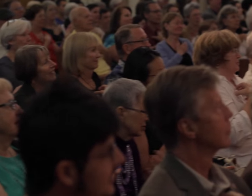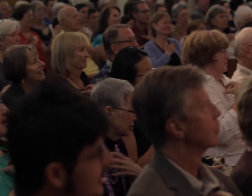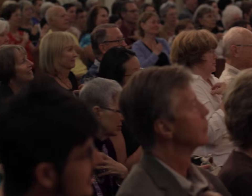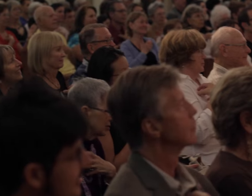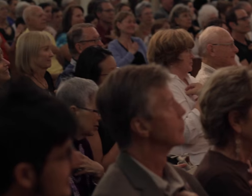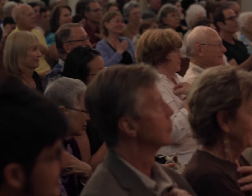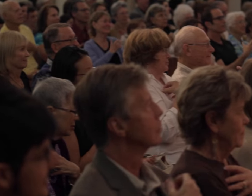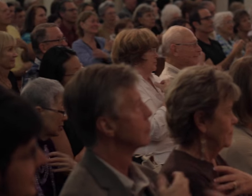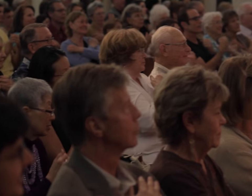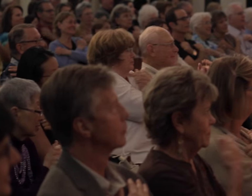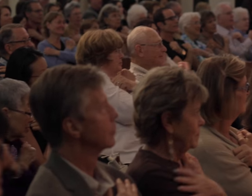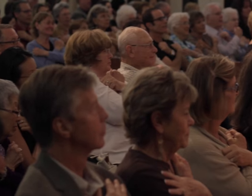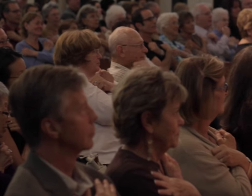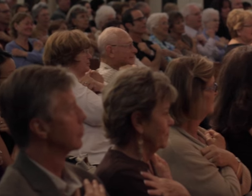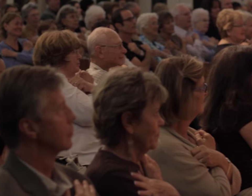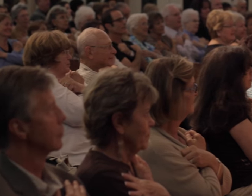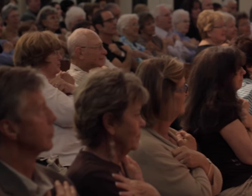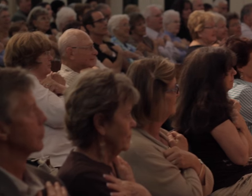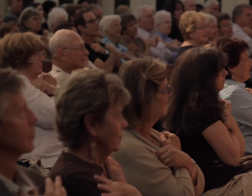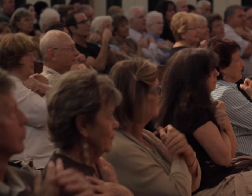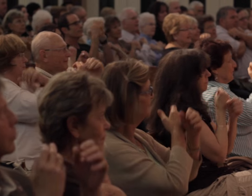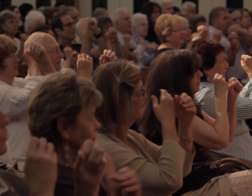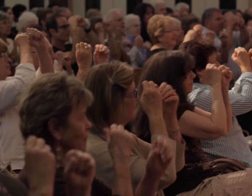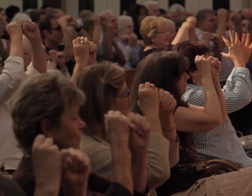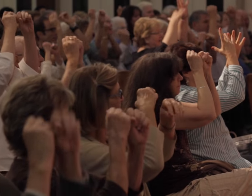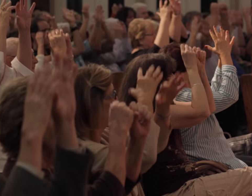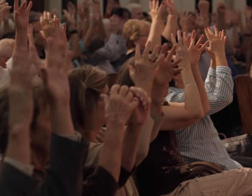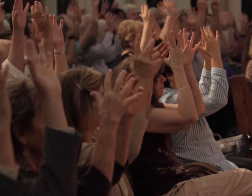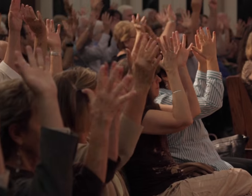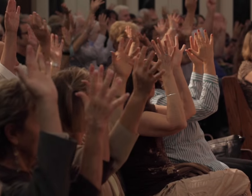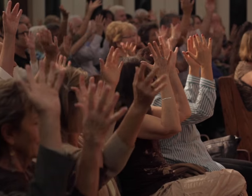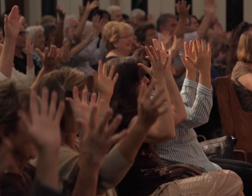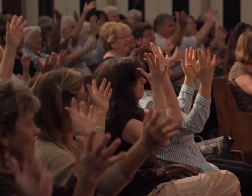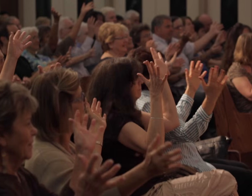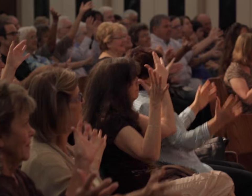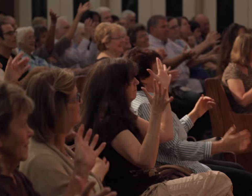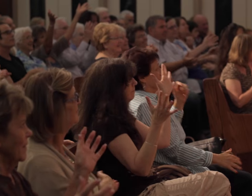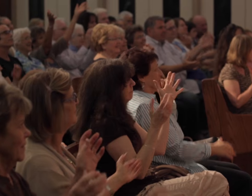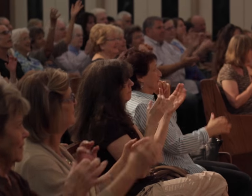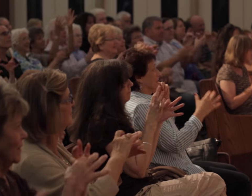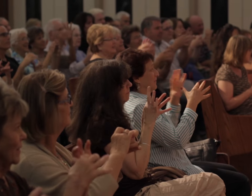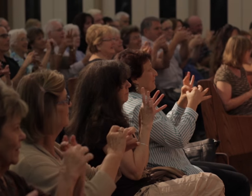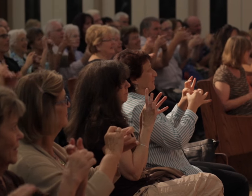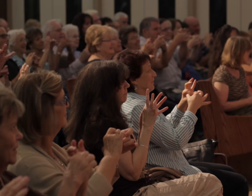It's just so powerful. The message is so powerful, that you can always, always be thankful and grateful for the people, that gave you